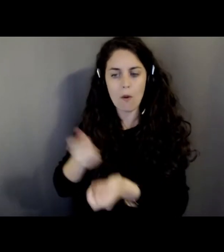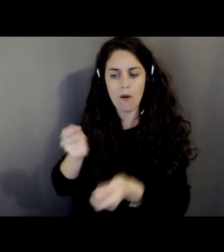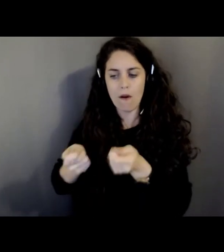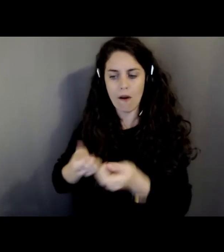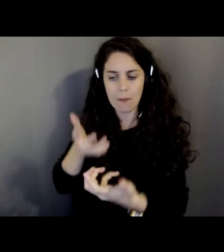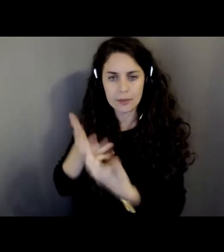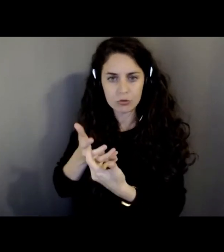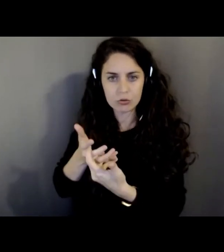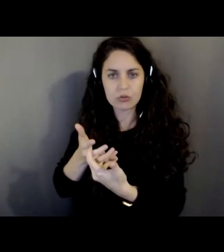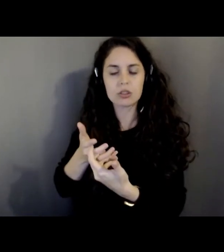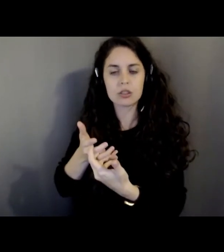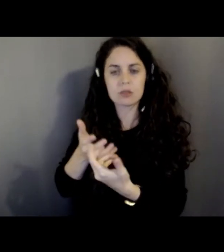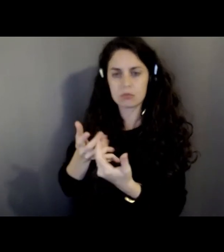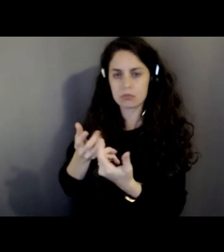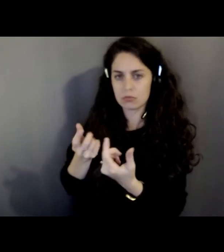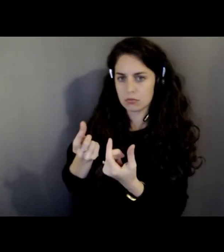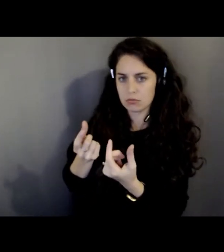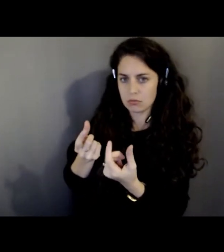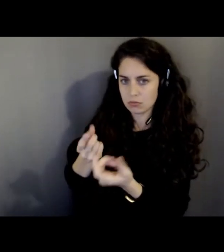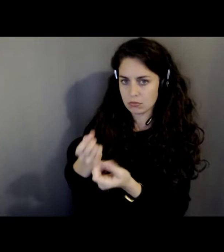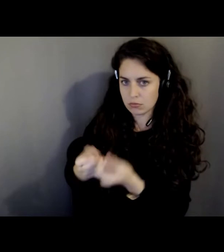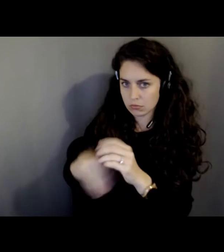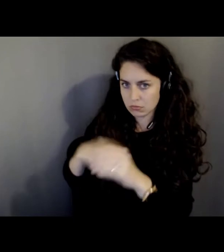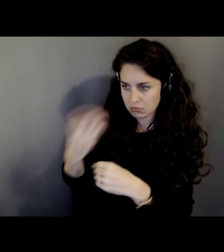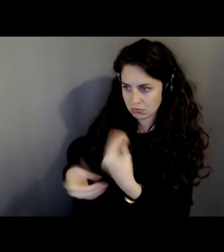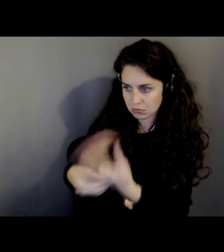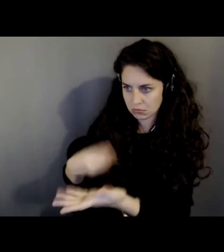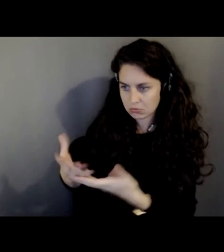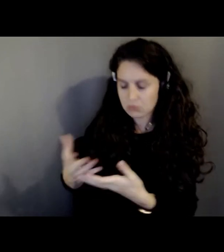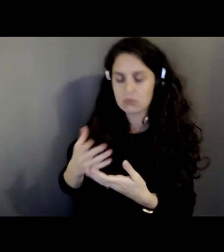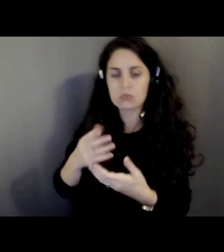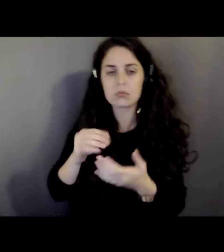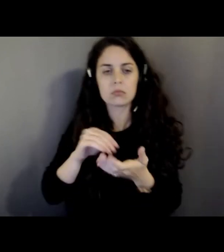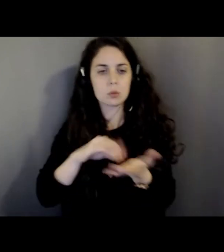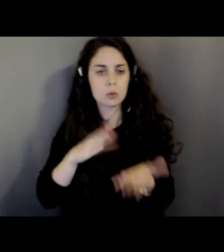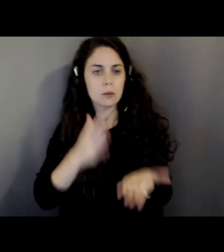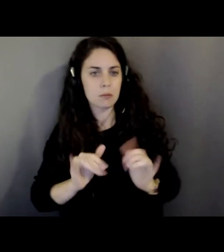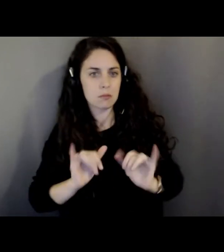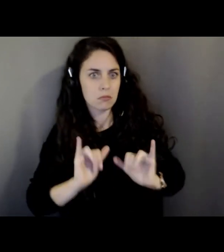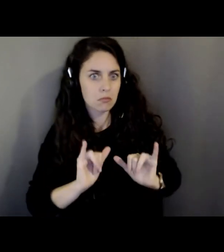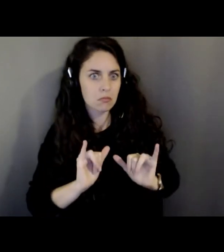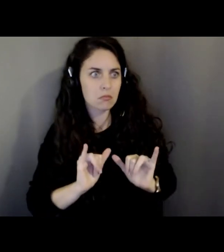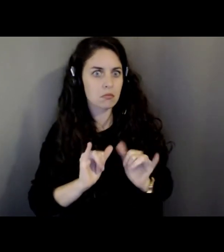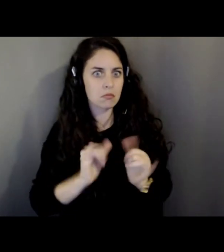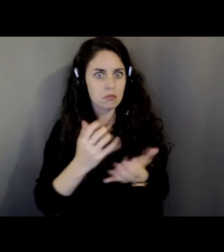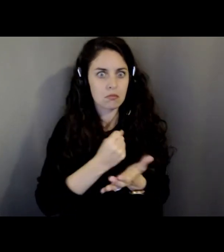that the students may find useful in classes and extracurricular activities while they're in the